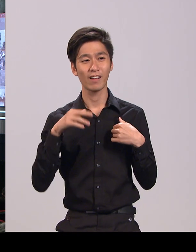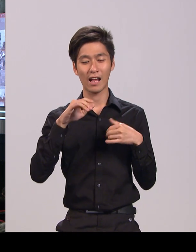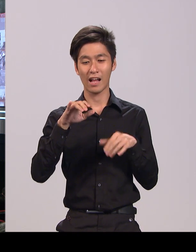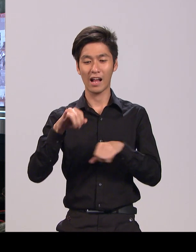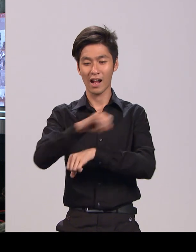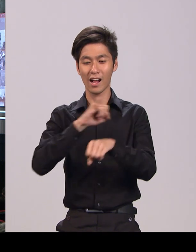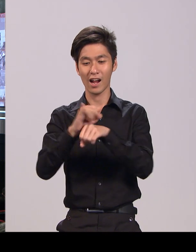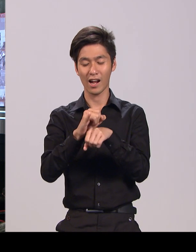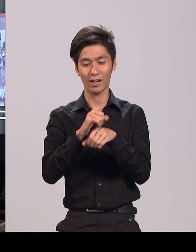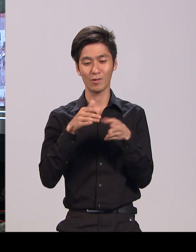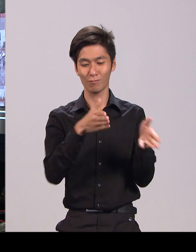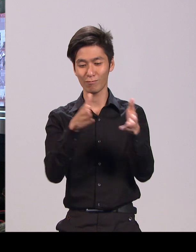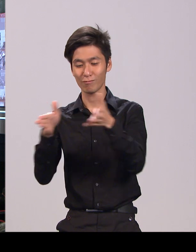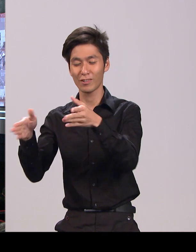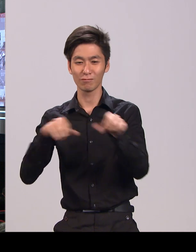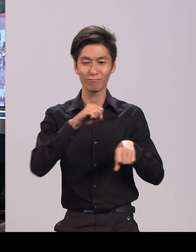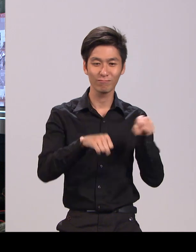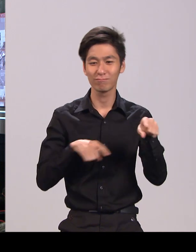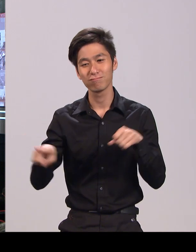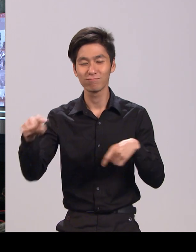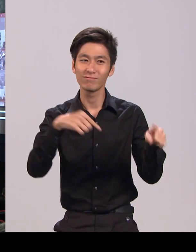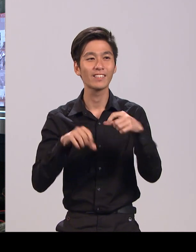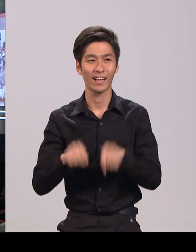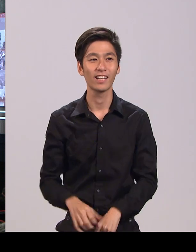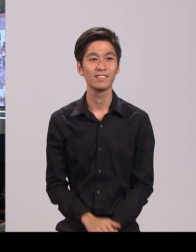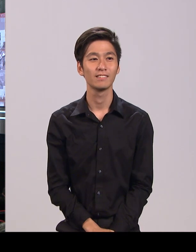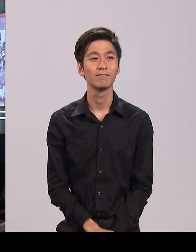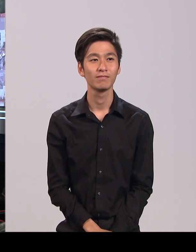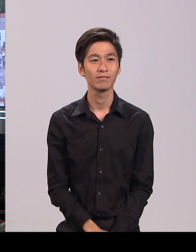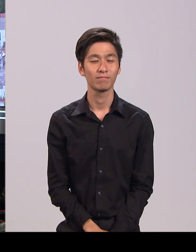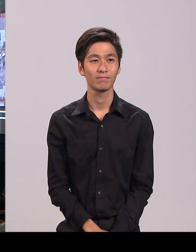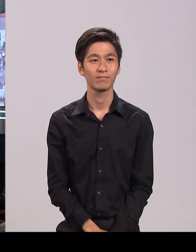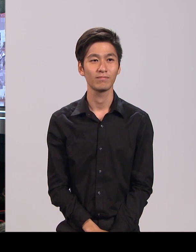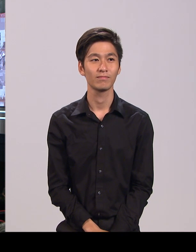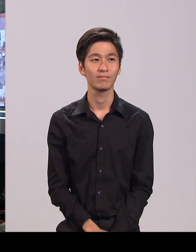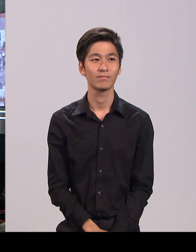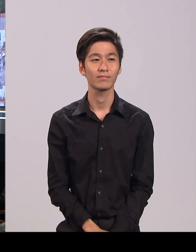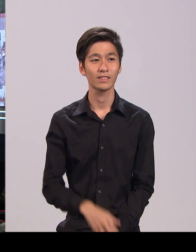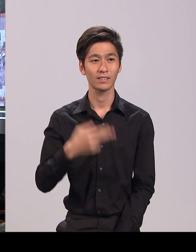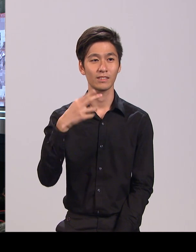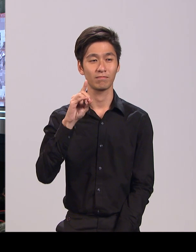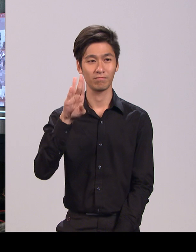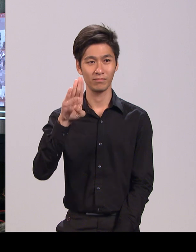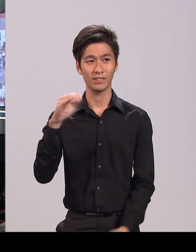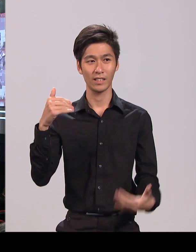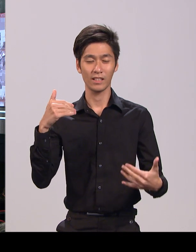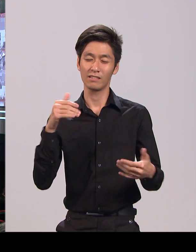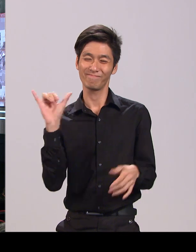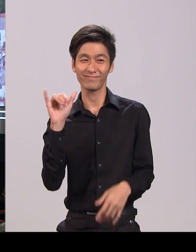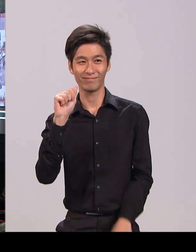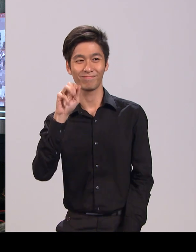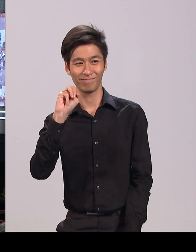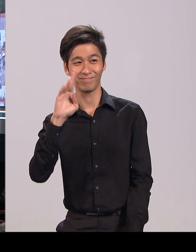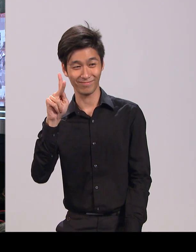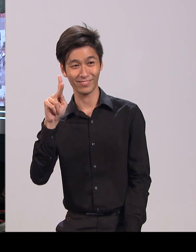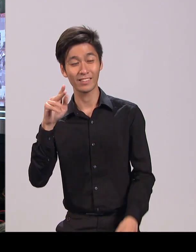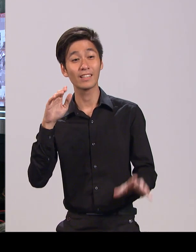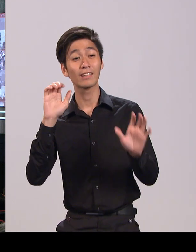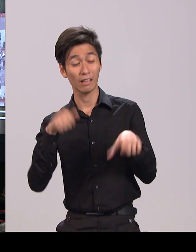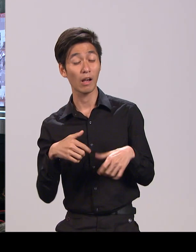In HDB towns with cycling park networks, like Ang Mo Kio (AMK) and others, you can cycle from home to work.